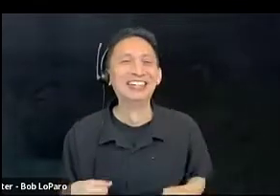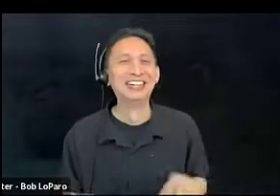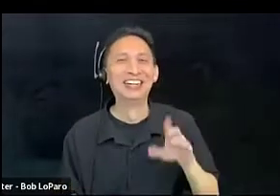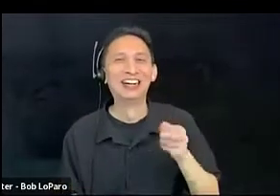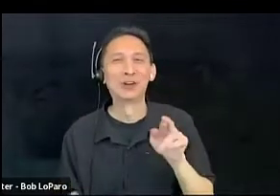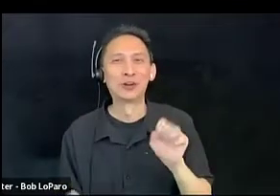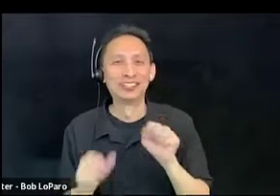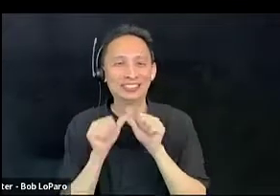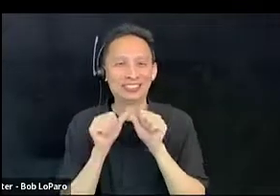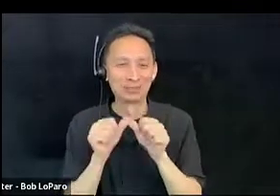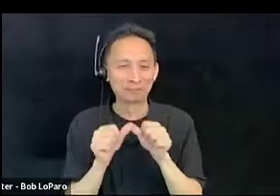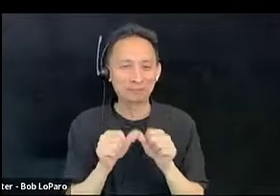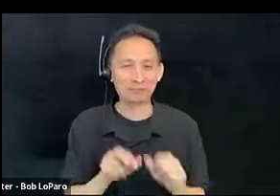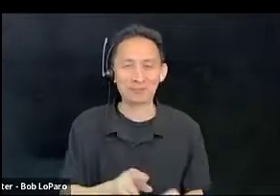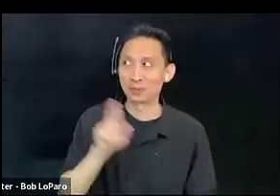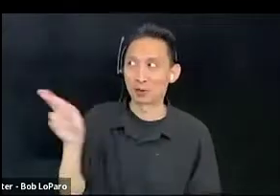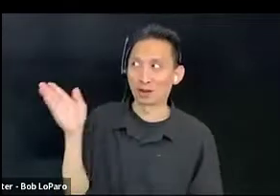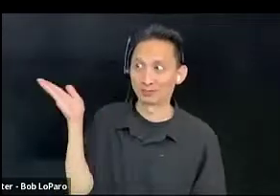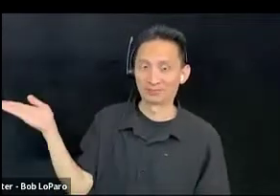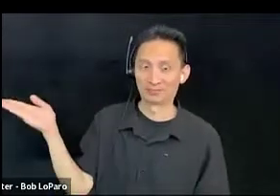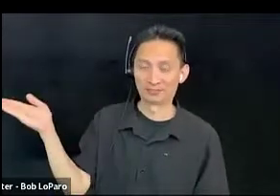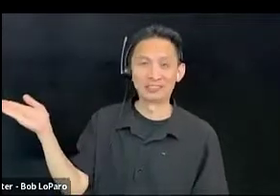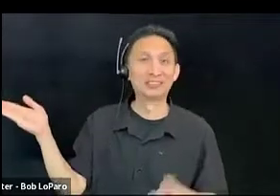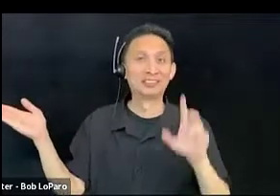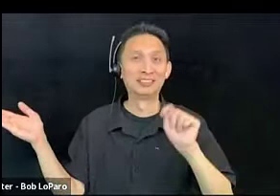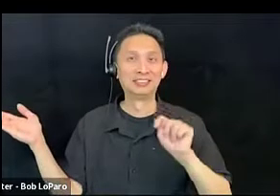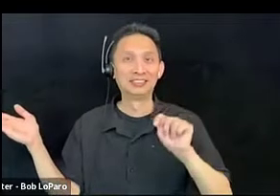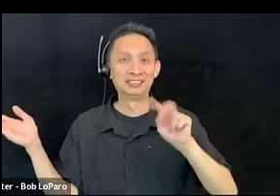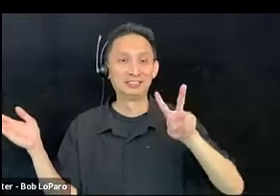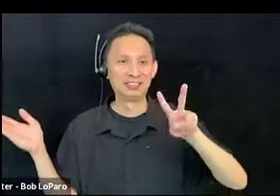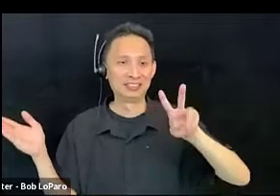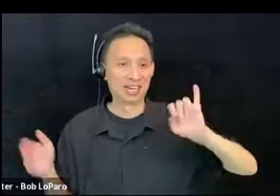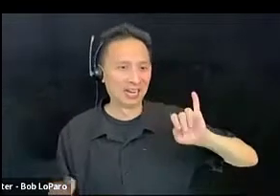this was a really cool example from a TVI in New York City